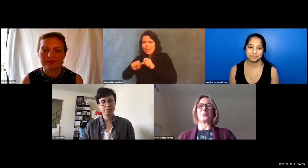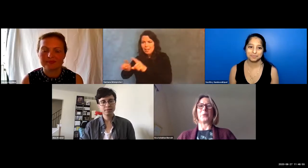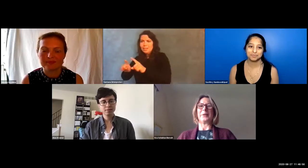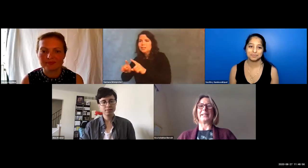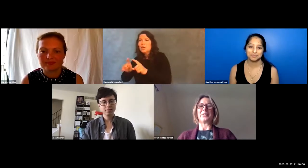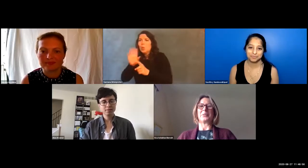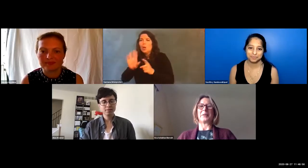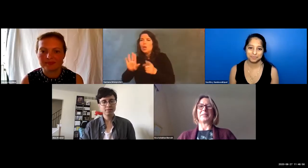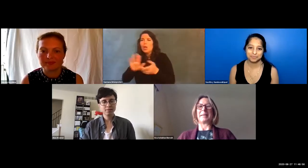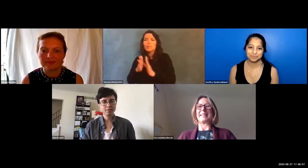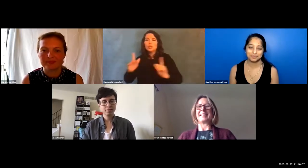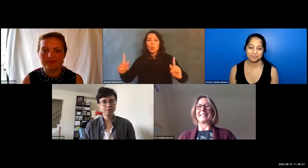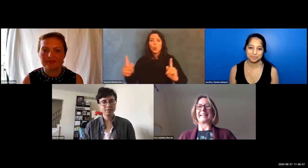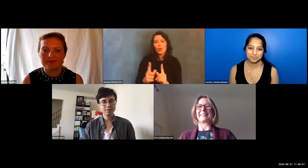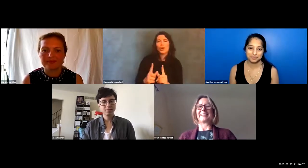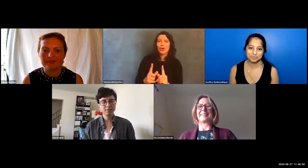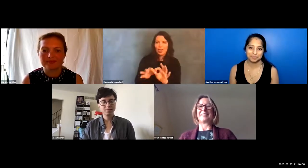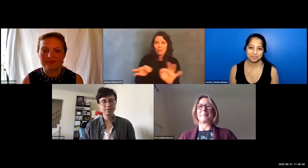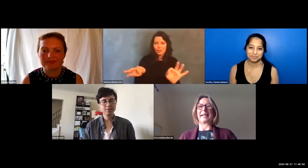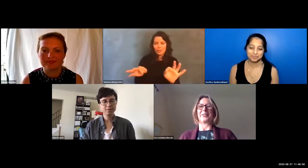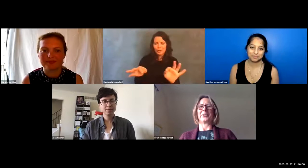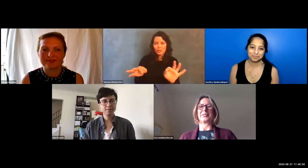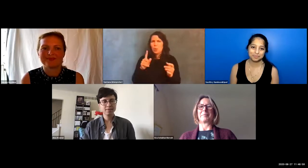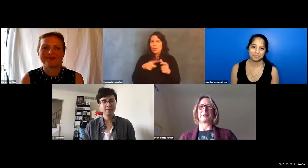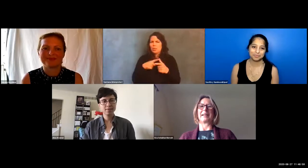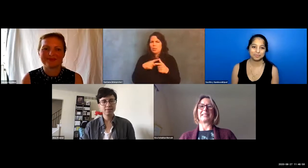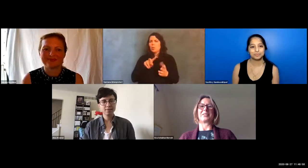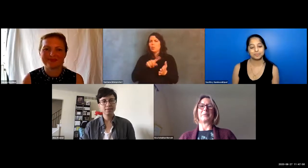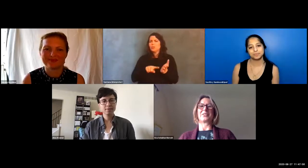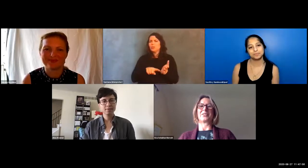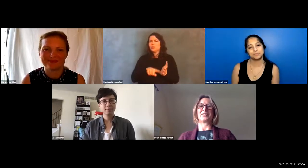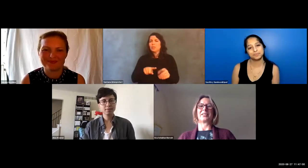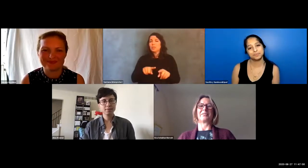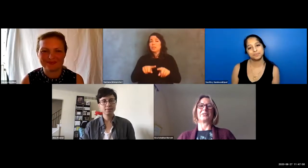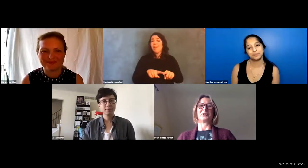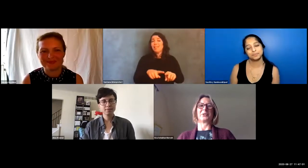So worrying a lot about dependency lengths might not apply so much if you're talking